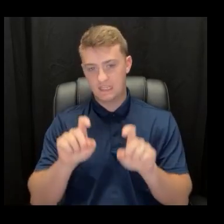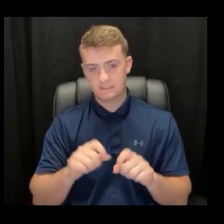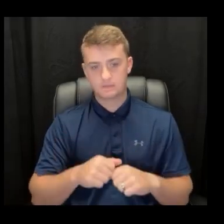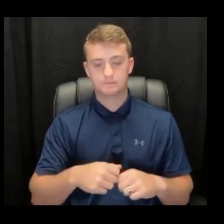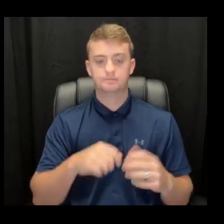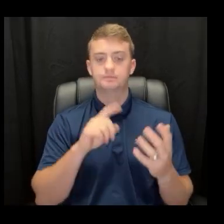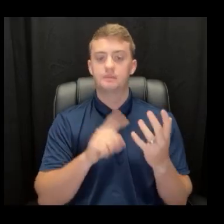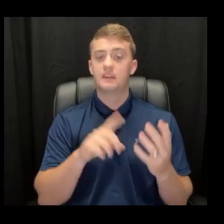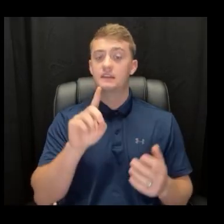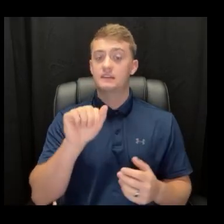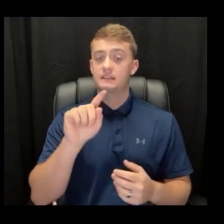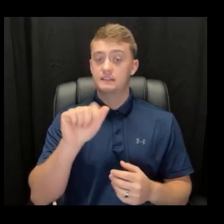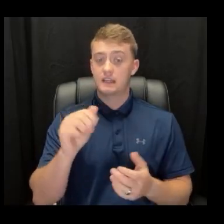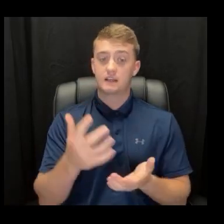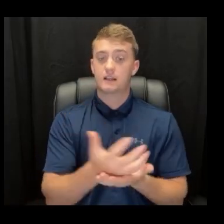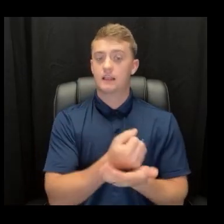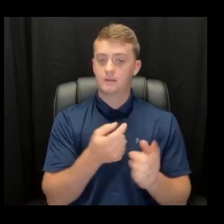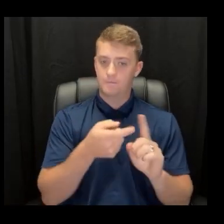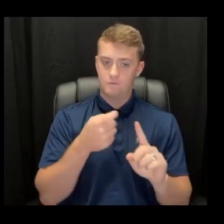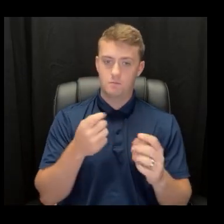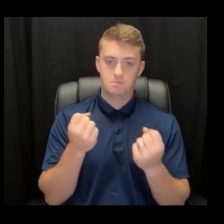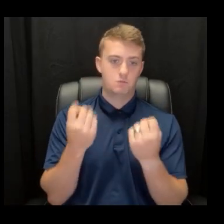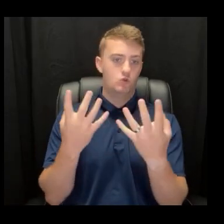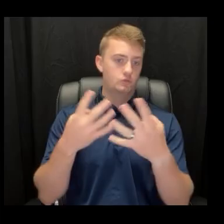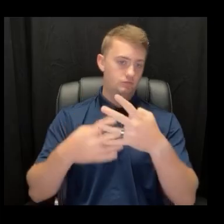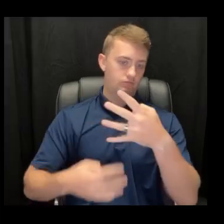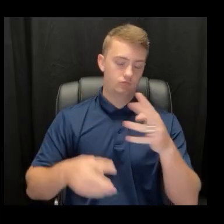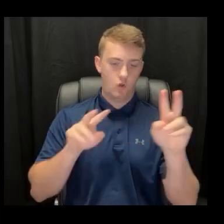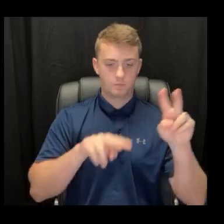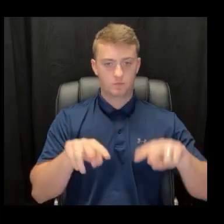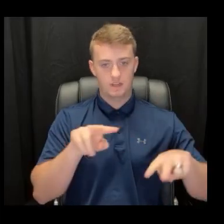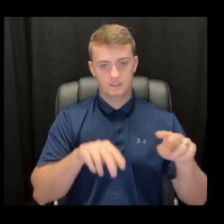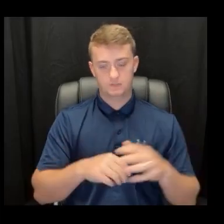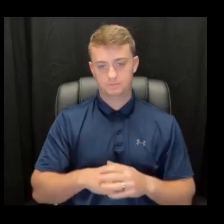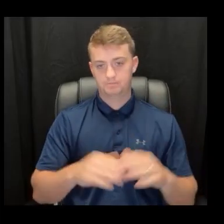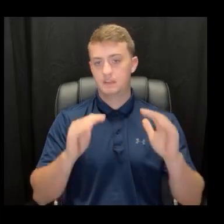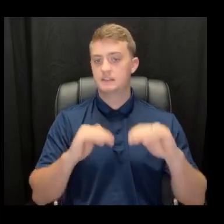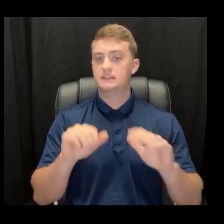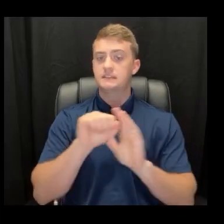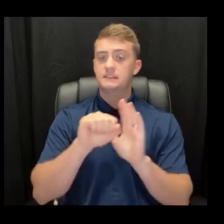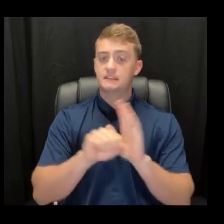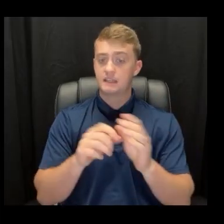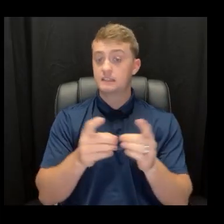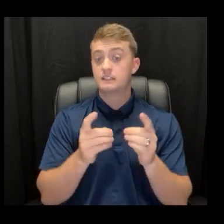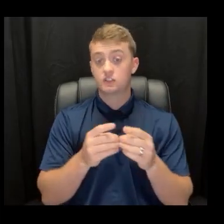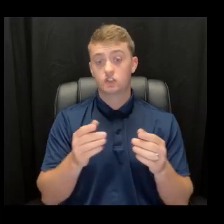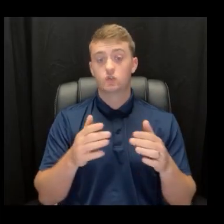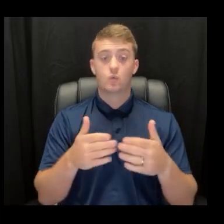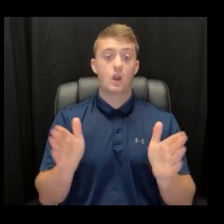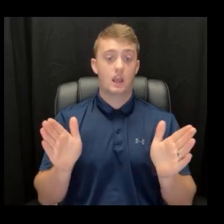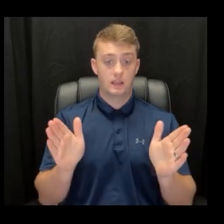data collected from multiple observations, state and districtwide assessment results